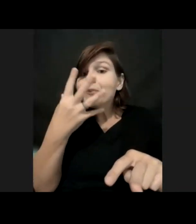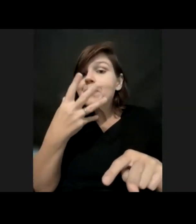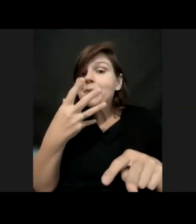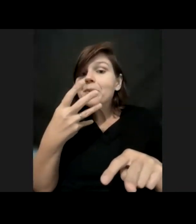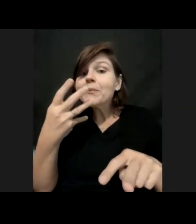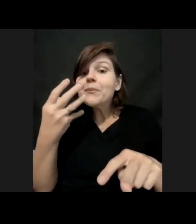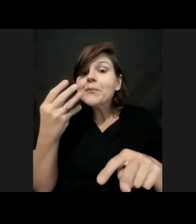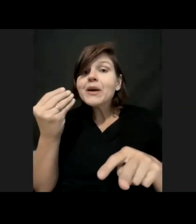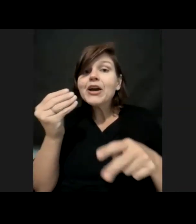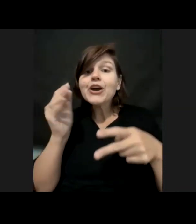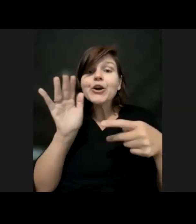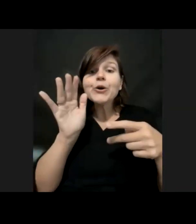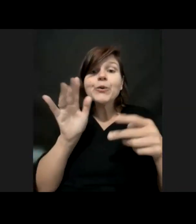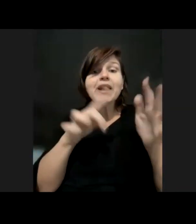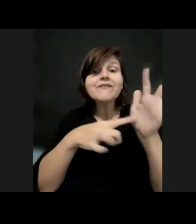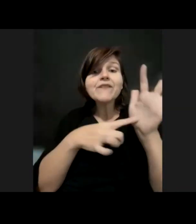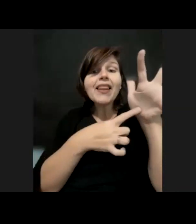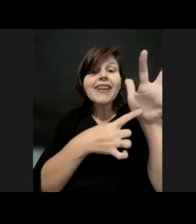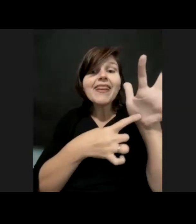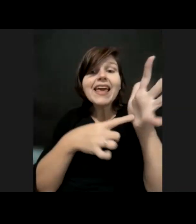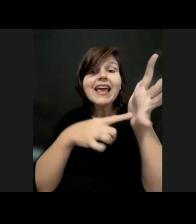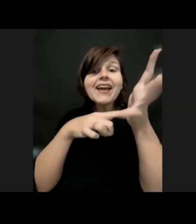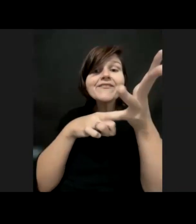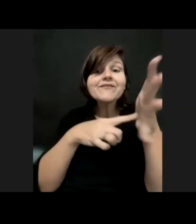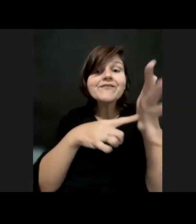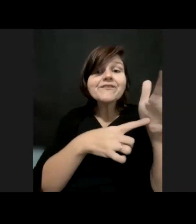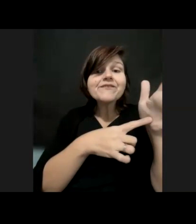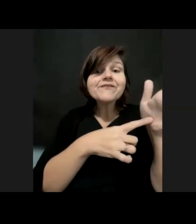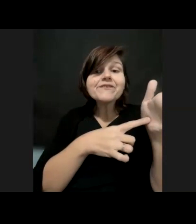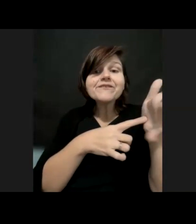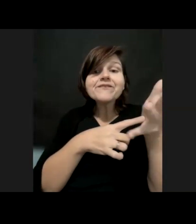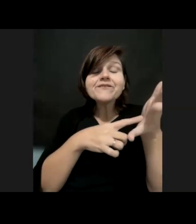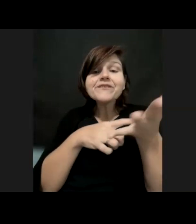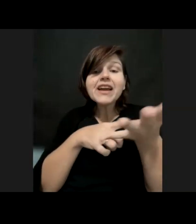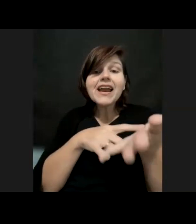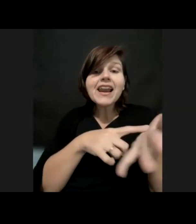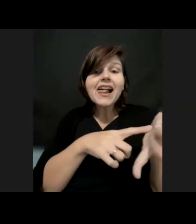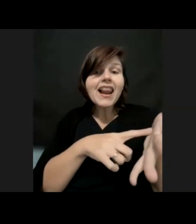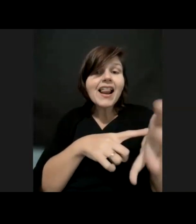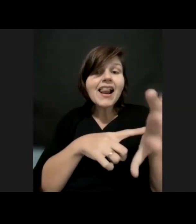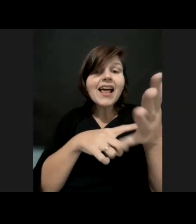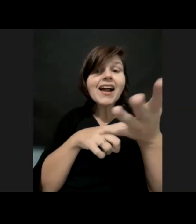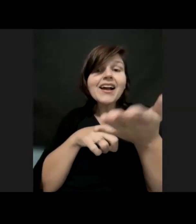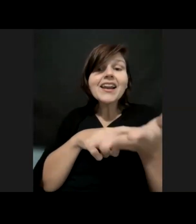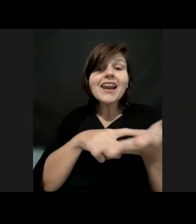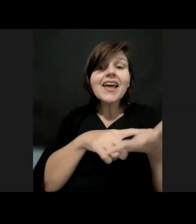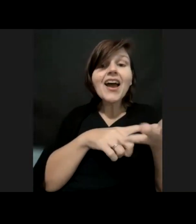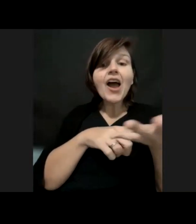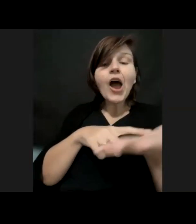It landed on the ground. “Wow, look at this leaf. It's so sparkly,” said Marvin.